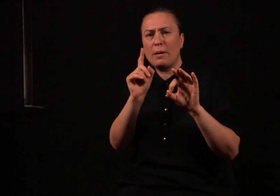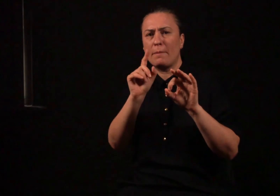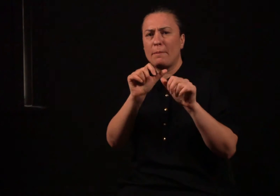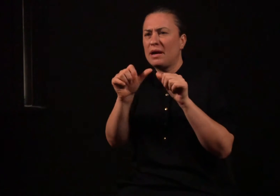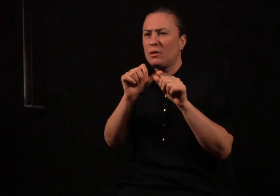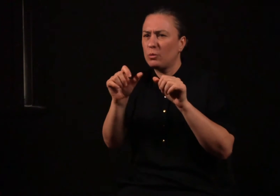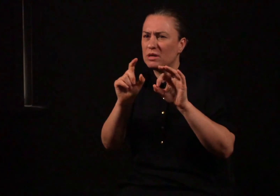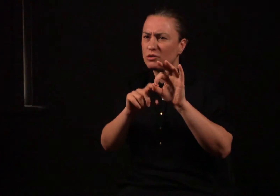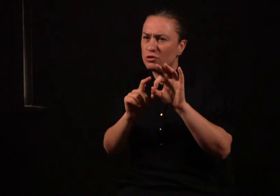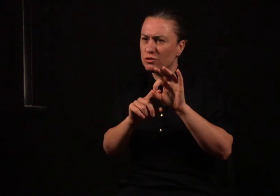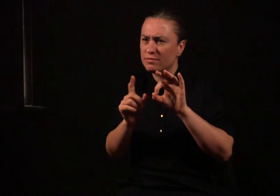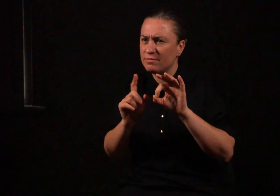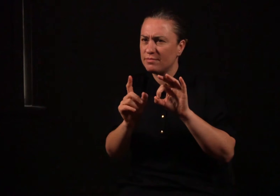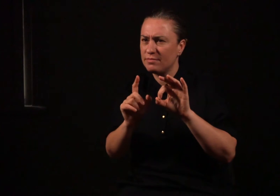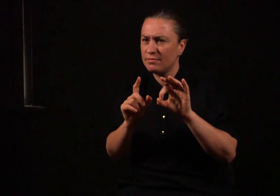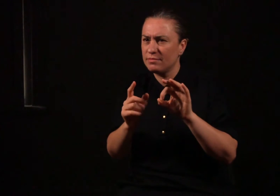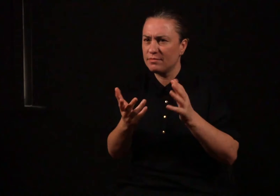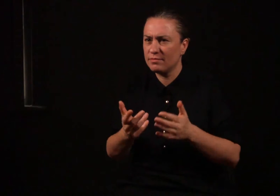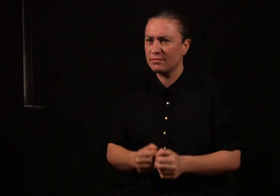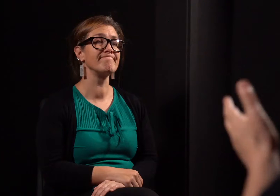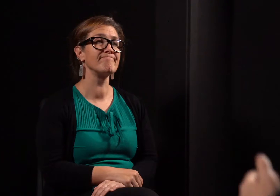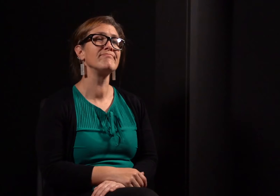What's a better way to phrase what you're wanting to know?